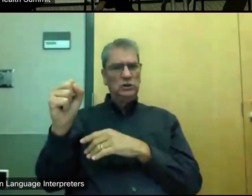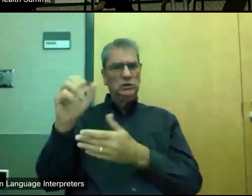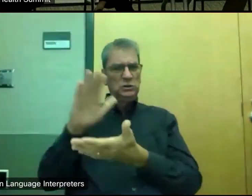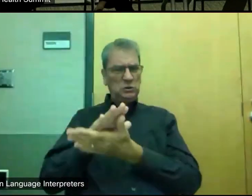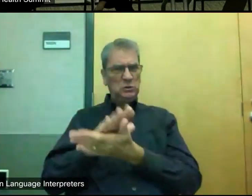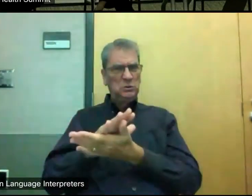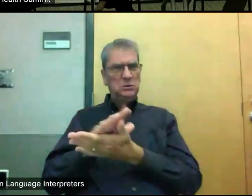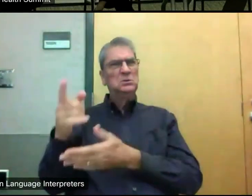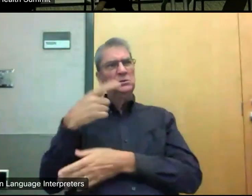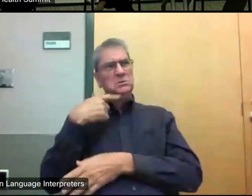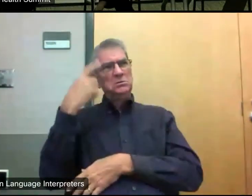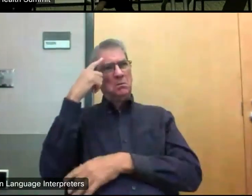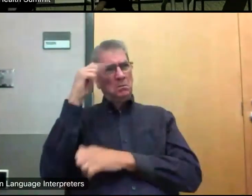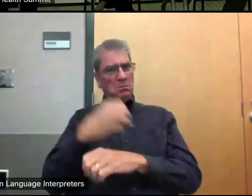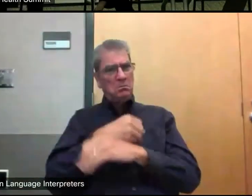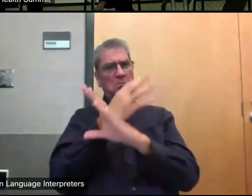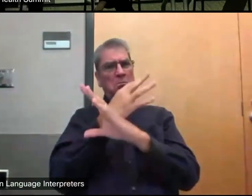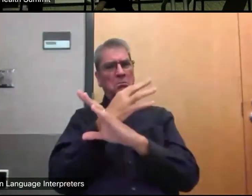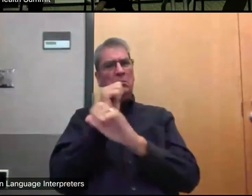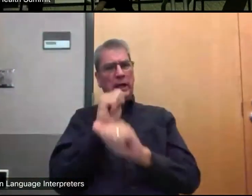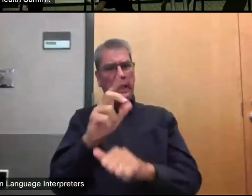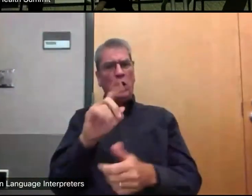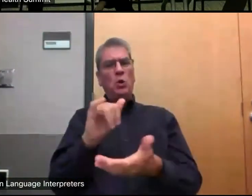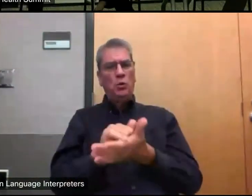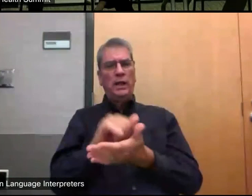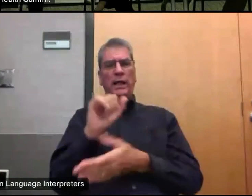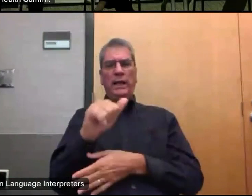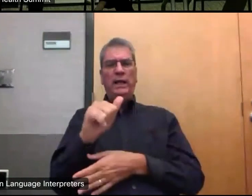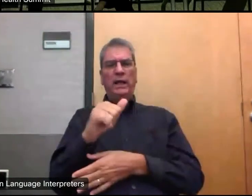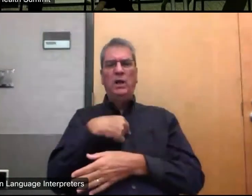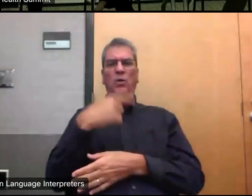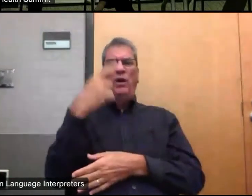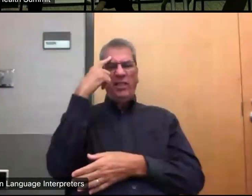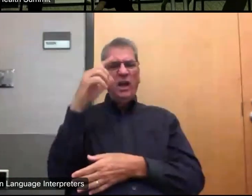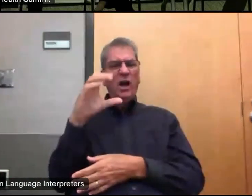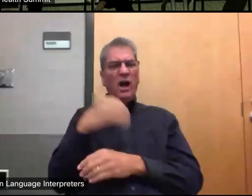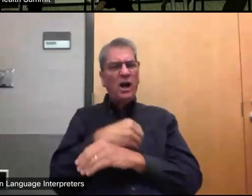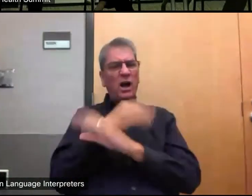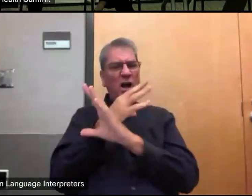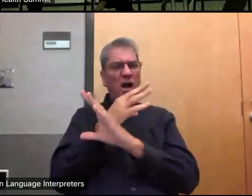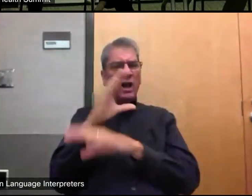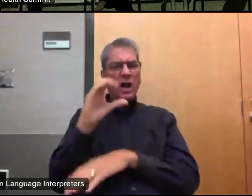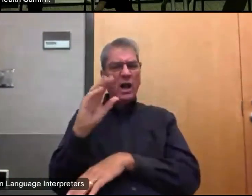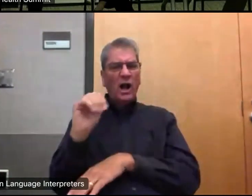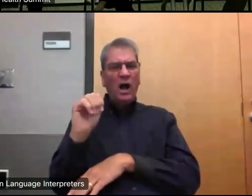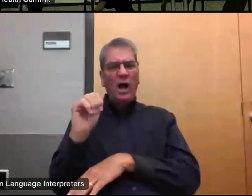about it that way. But, yeah. And so, I think it's just thinking about ways of, in the com context, like, thinking about how we can get people really helpful, quick